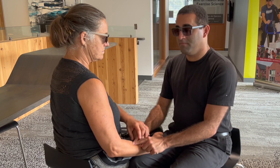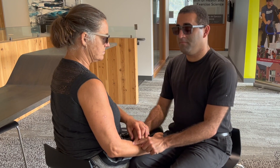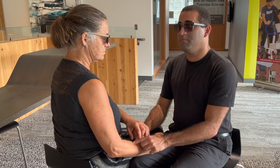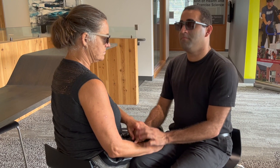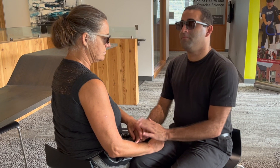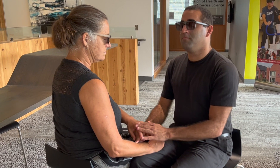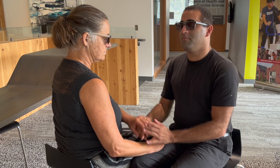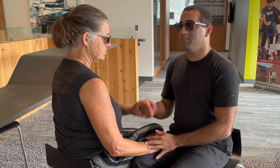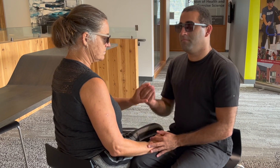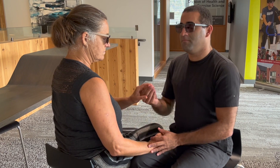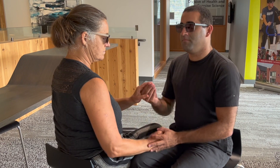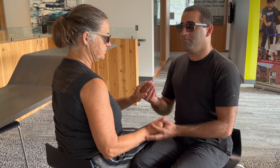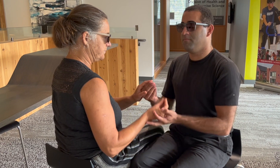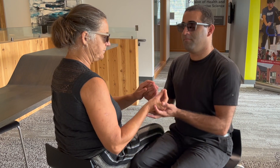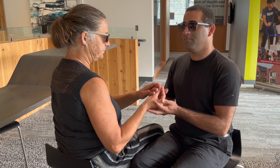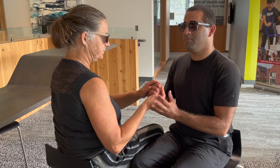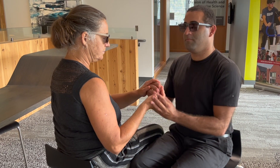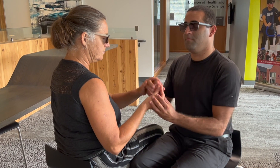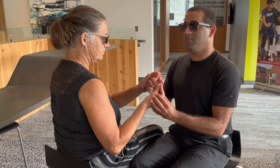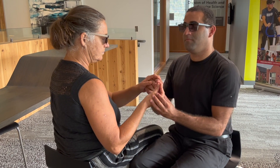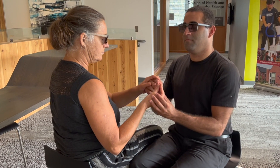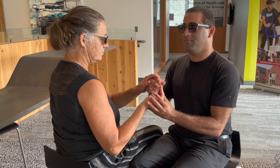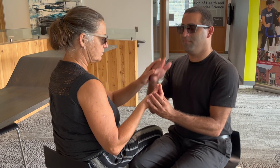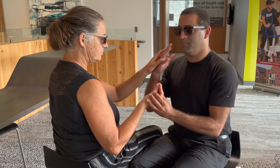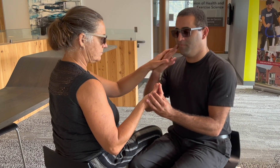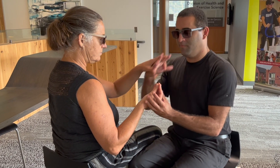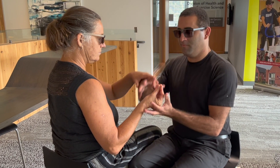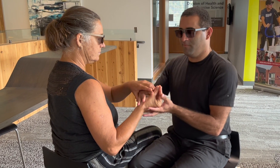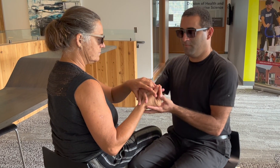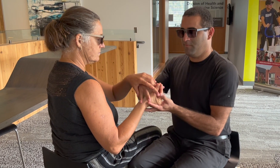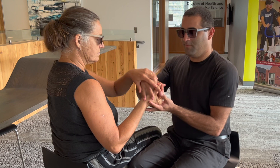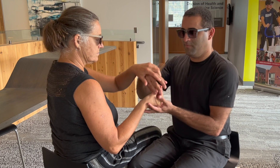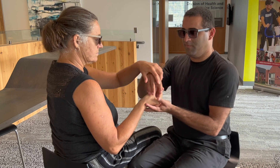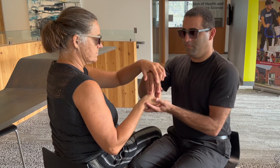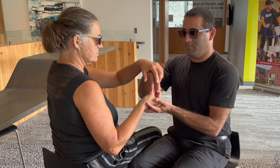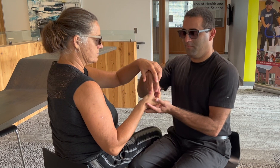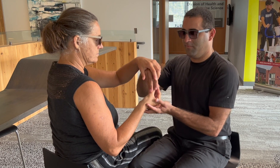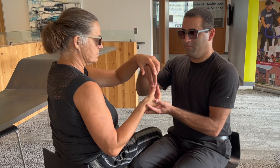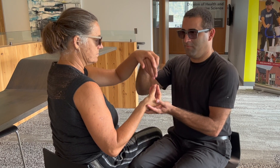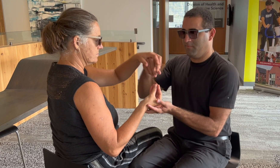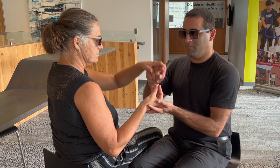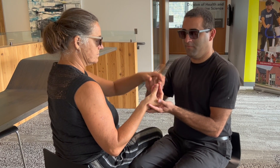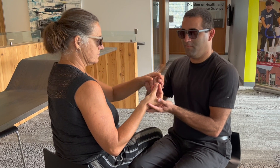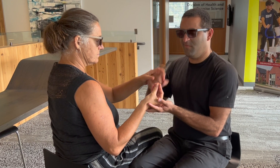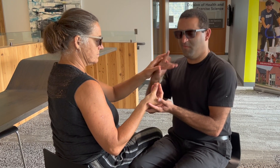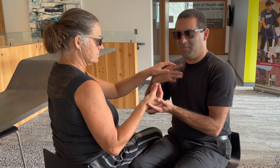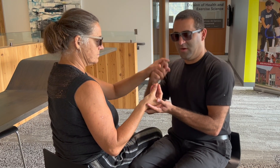Another ingredient I talk about is an onion, which is shown with the H2 hand and the shape of a bulb.